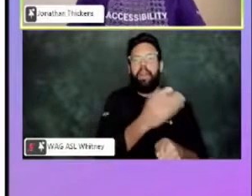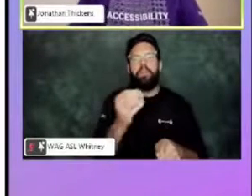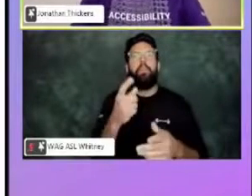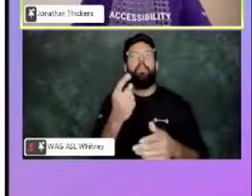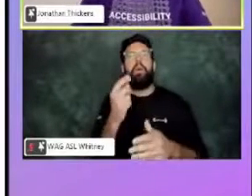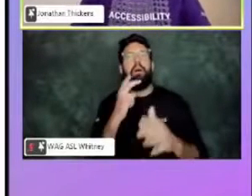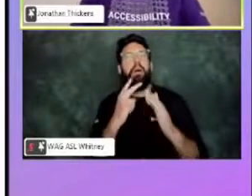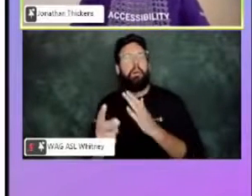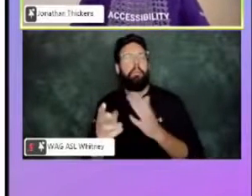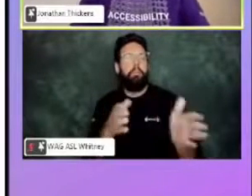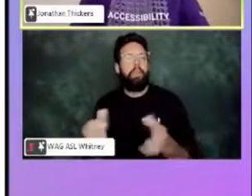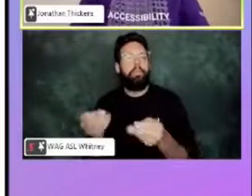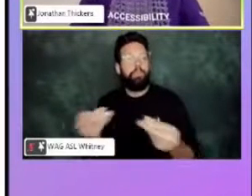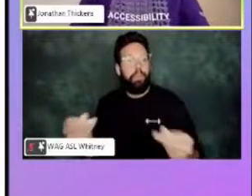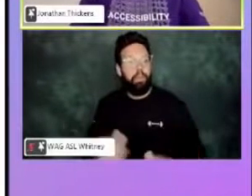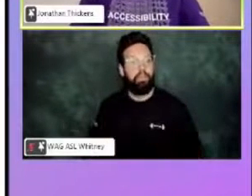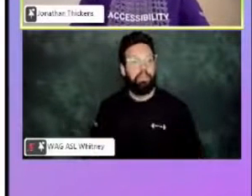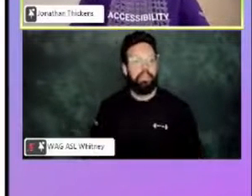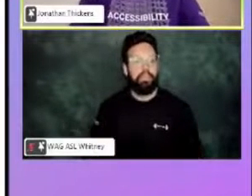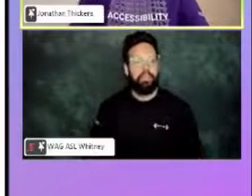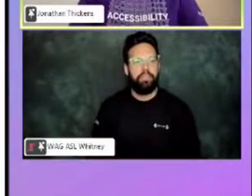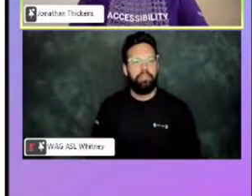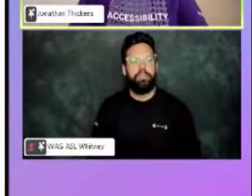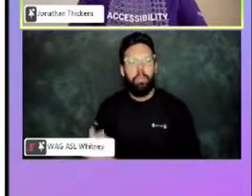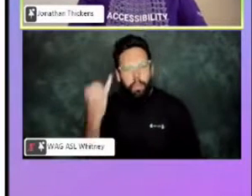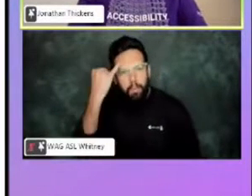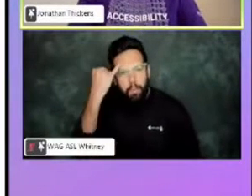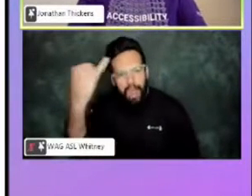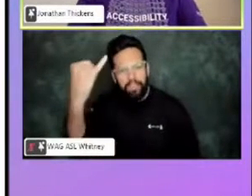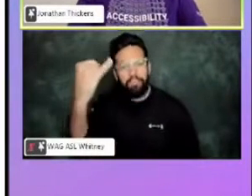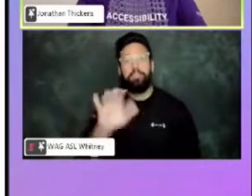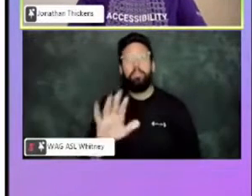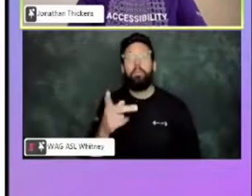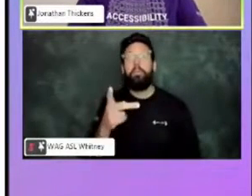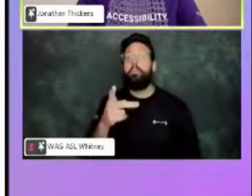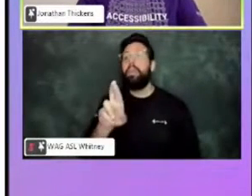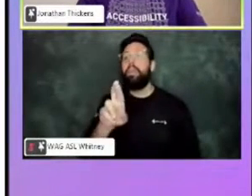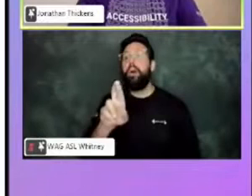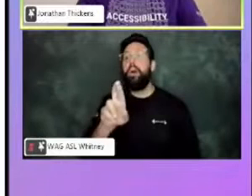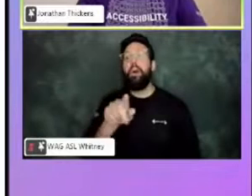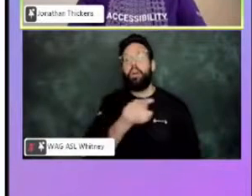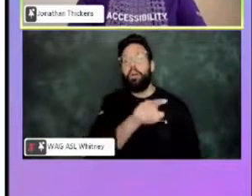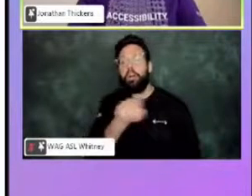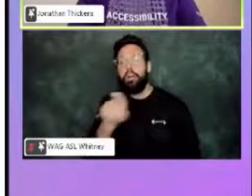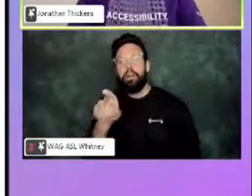how would you like to instantly know whether the PR you're reviewing makes your apps accessibility better or worse?